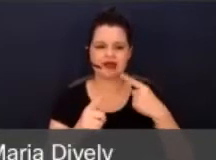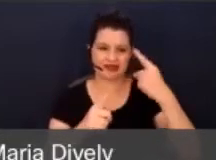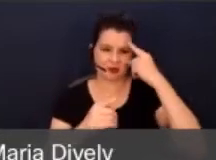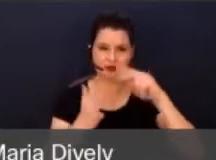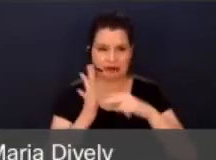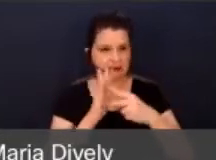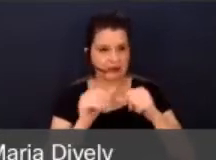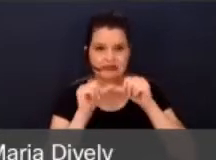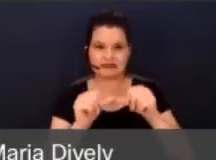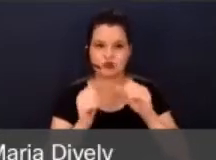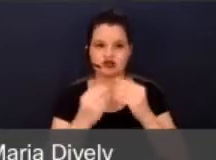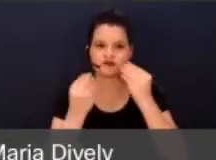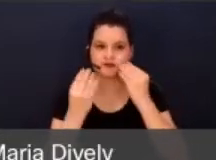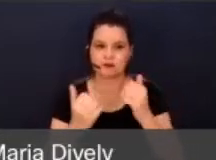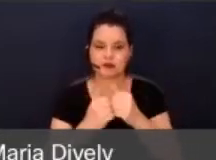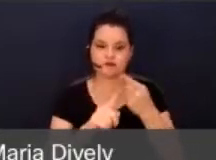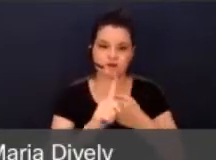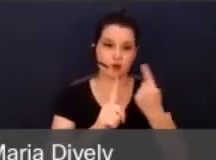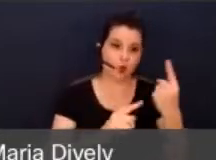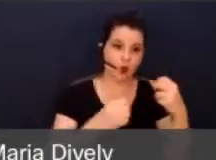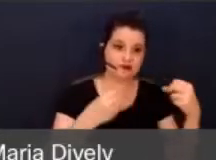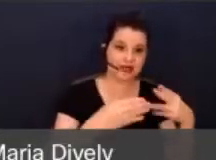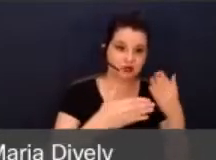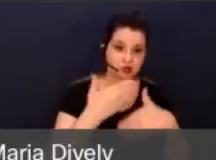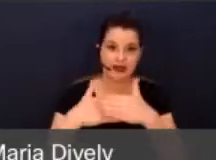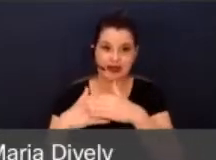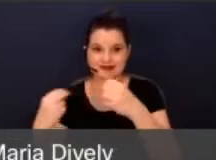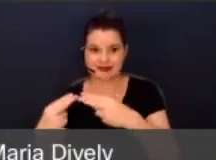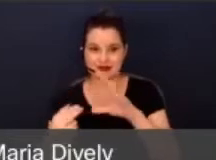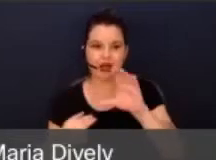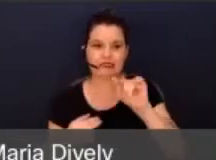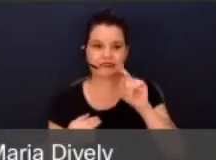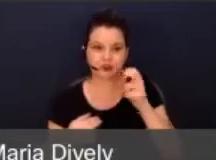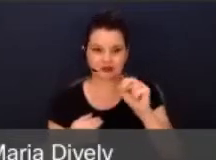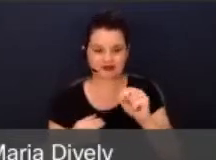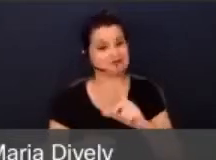continuation of information from one slide to the next slide. That happens a lot, actually.